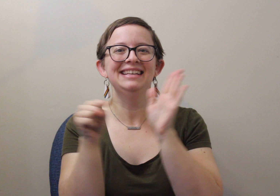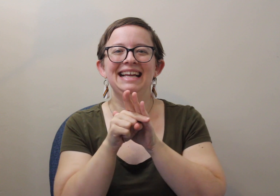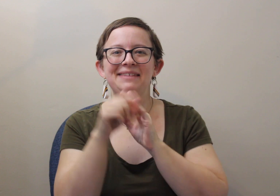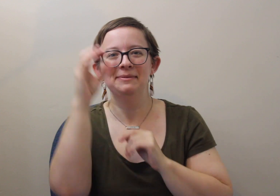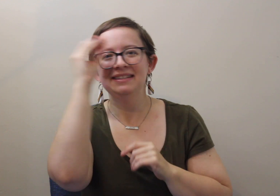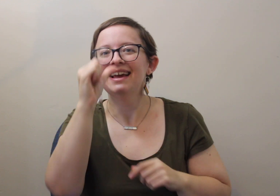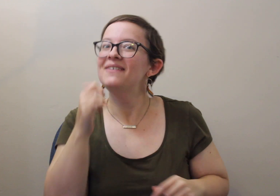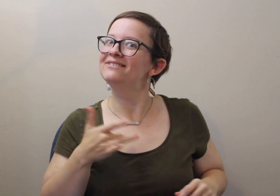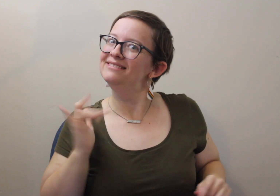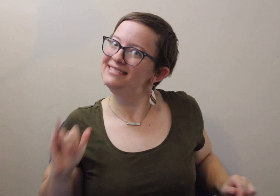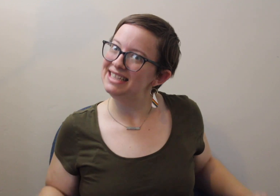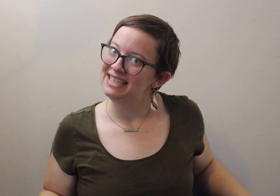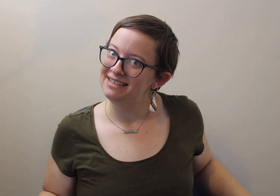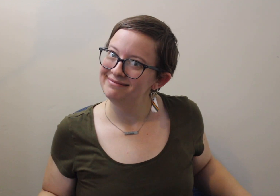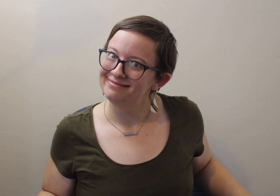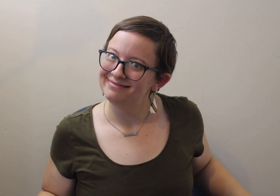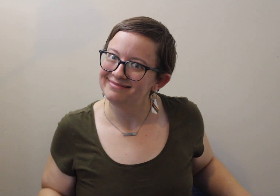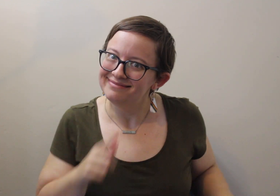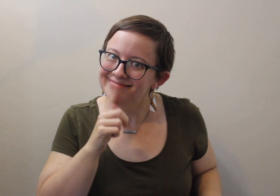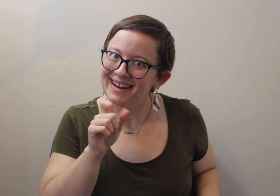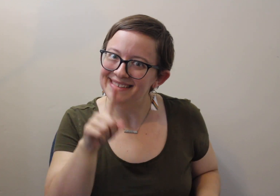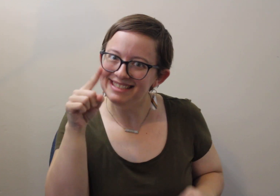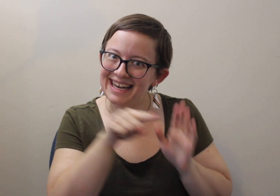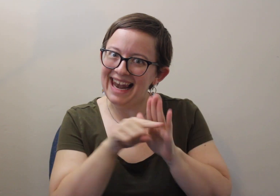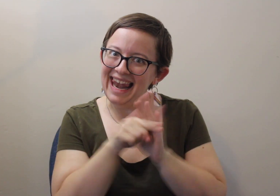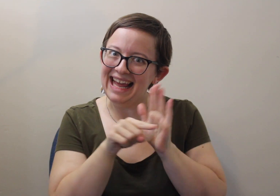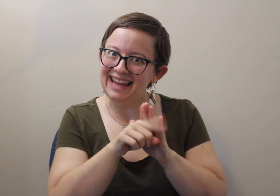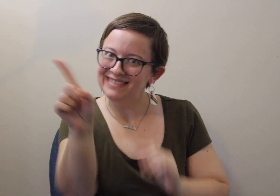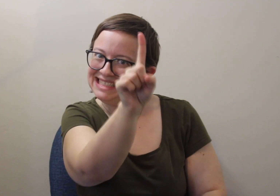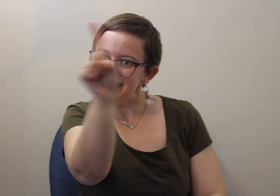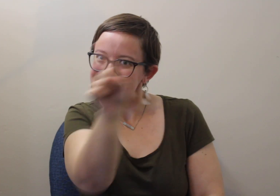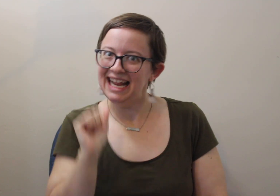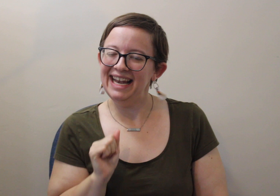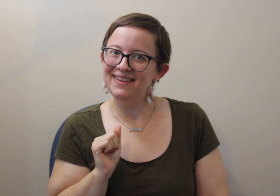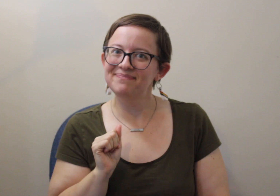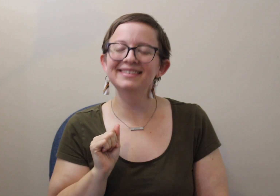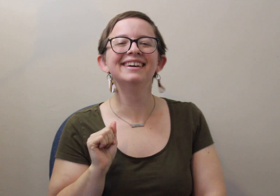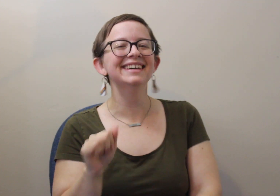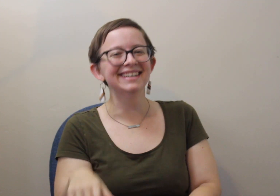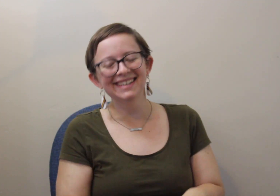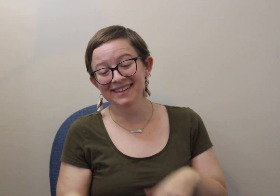I know a lot of negative opinions how people feel about it and I don't need your negativity! I don't.